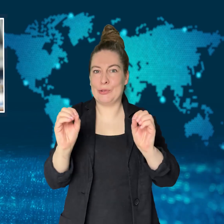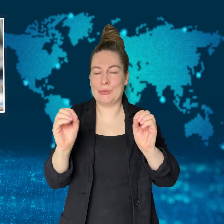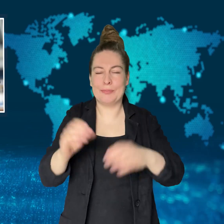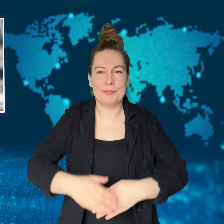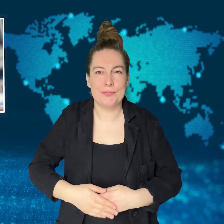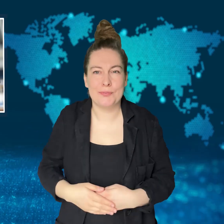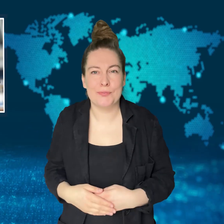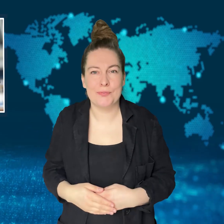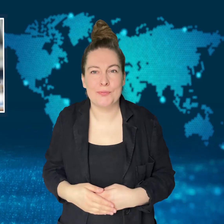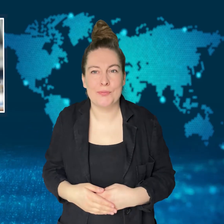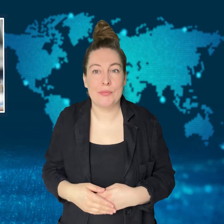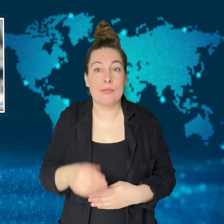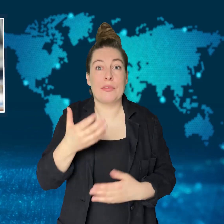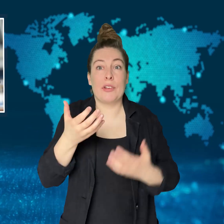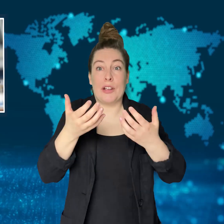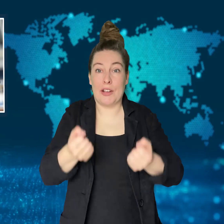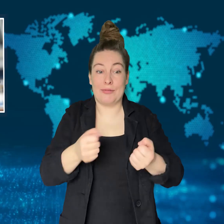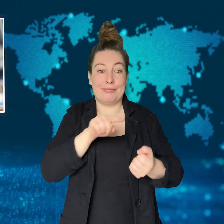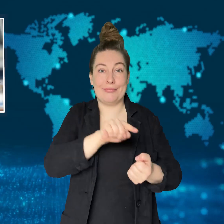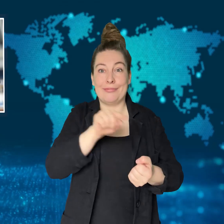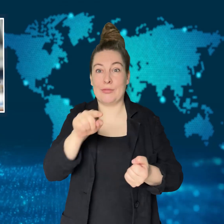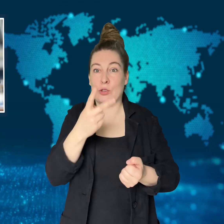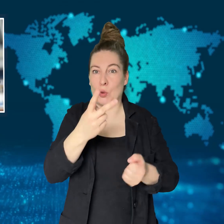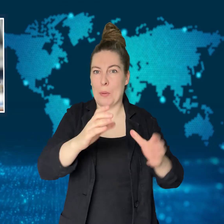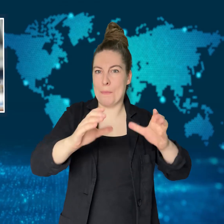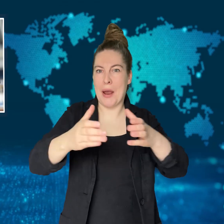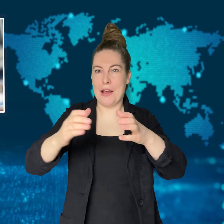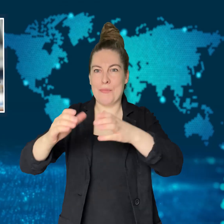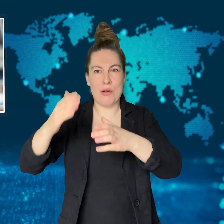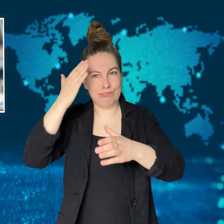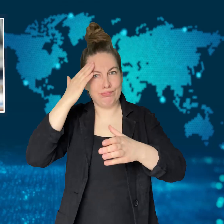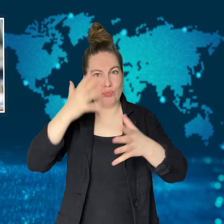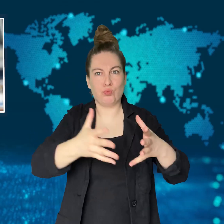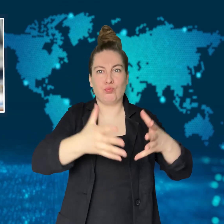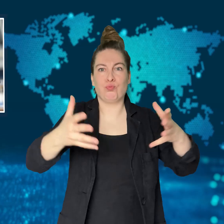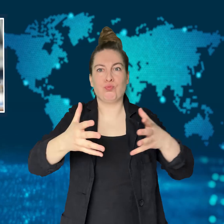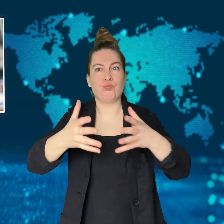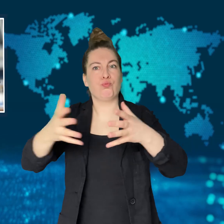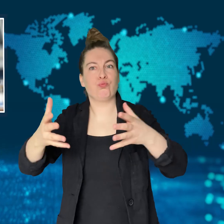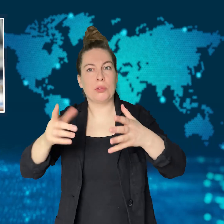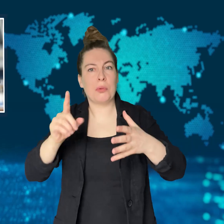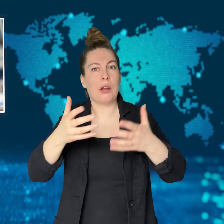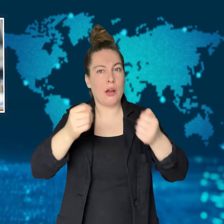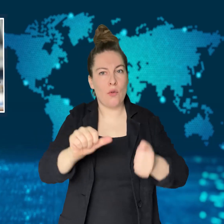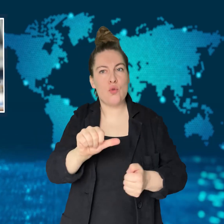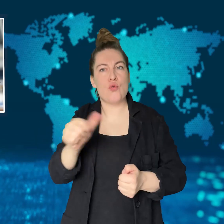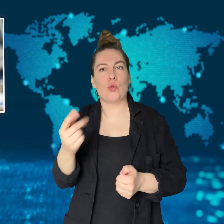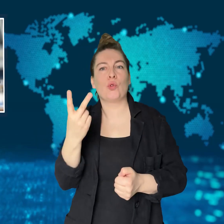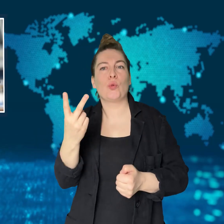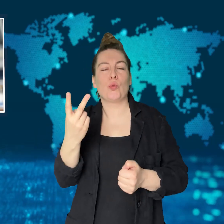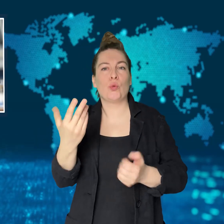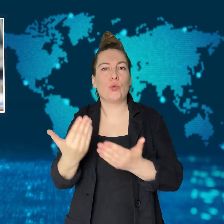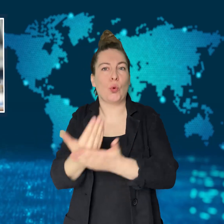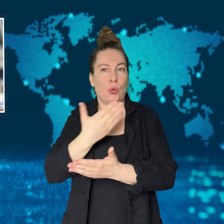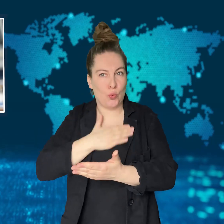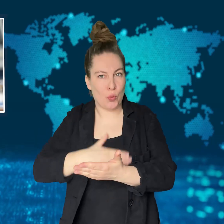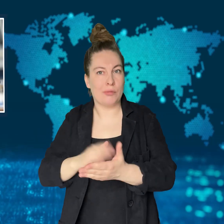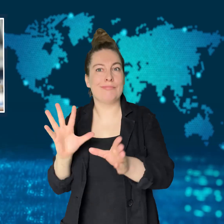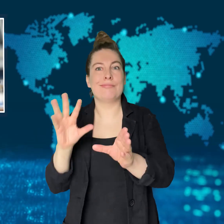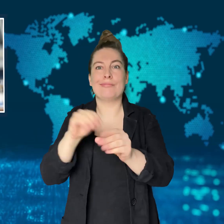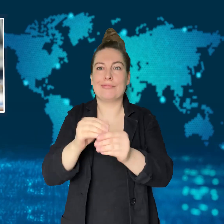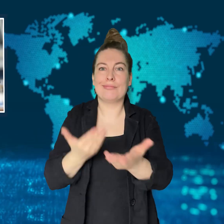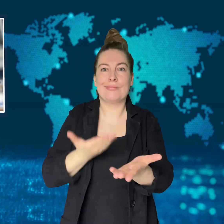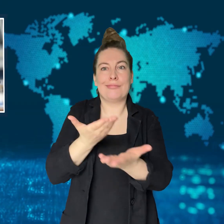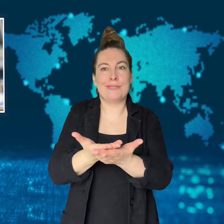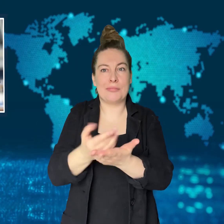Two other parties will be running for seats in Parliament, but